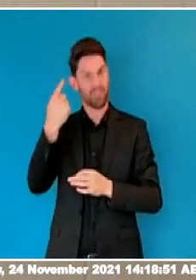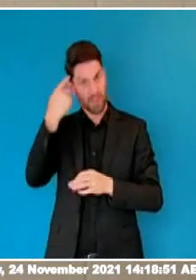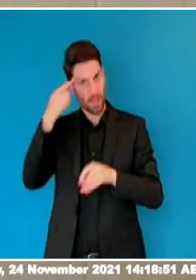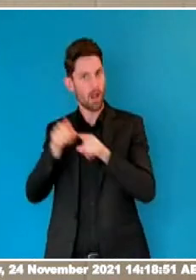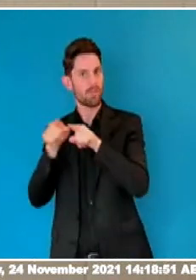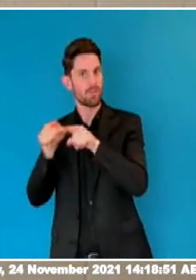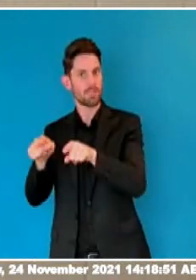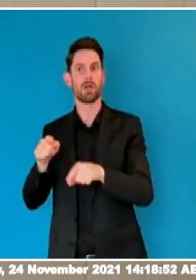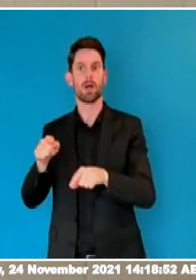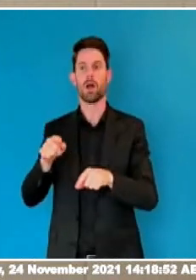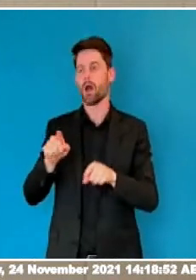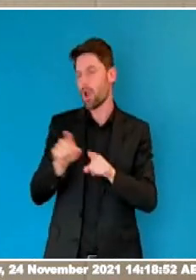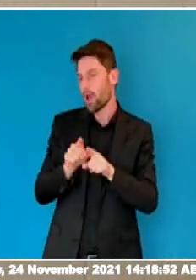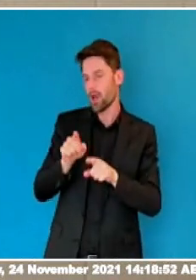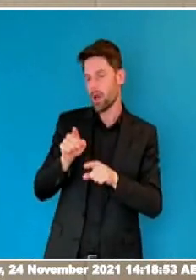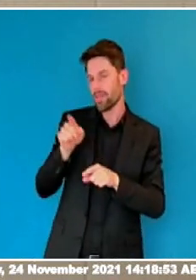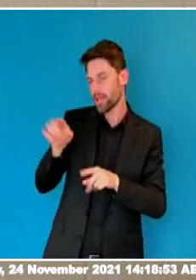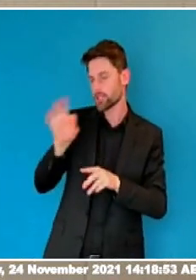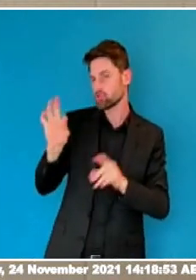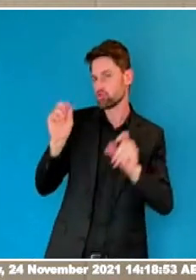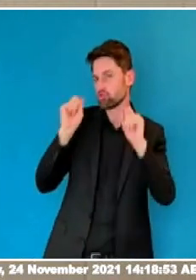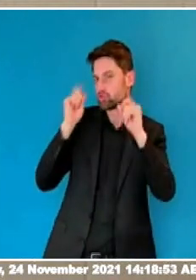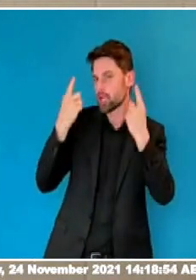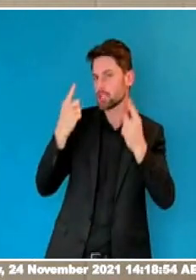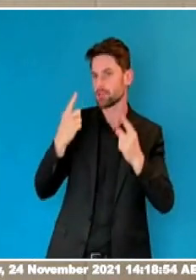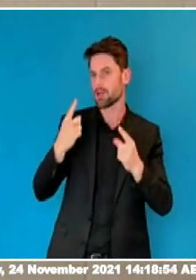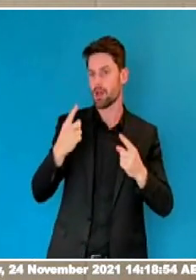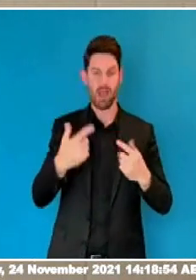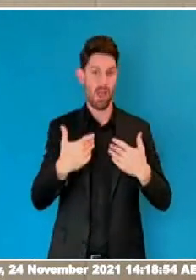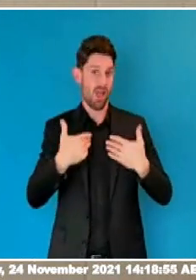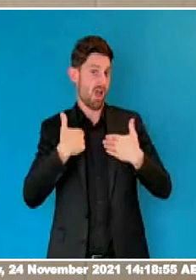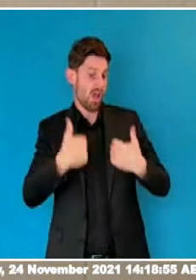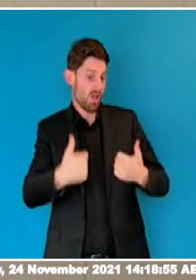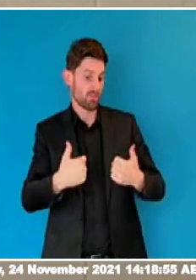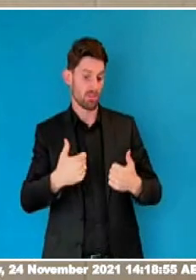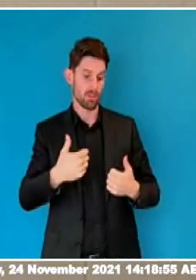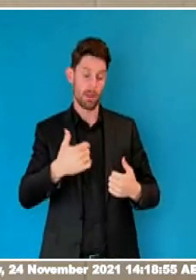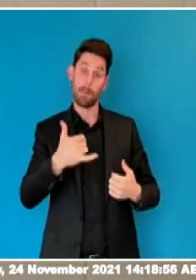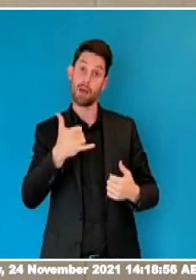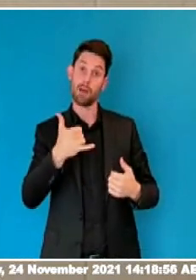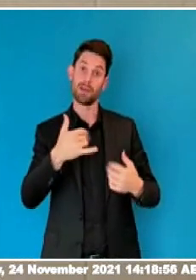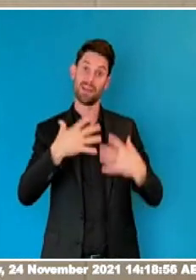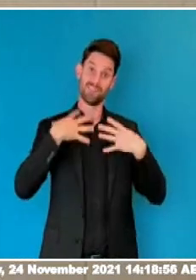health, be it a physical or mental health injury or condition, and, secondly, what role